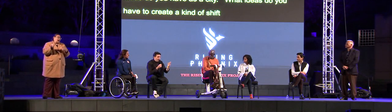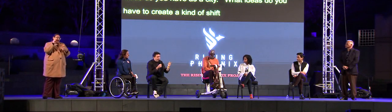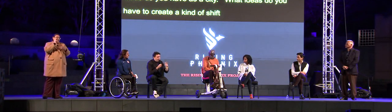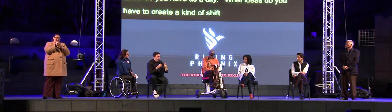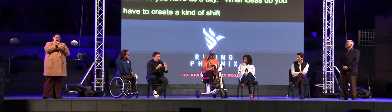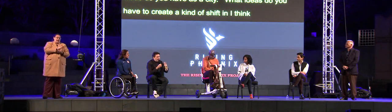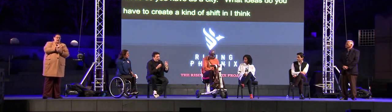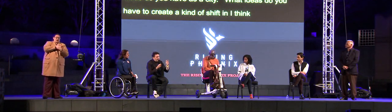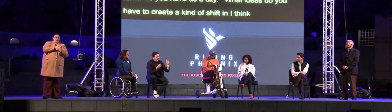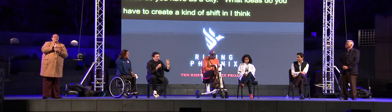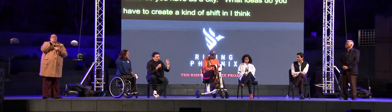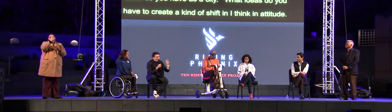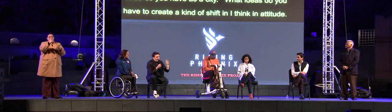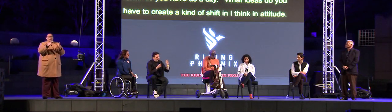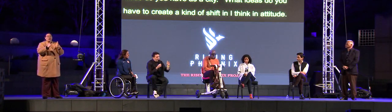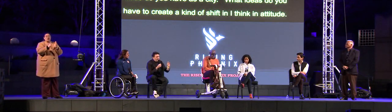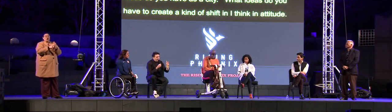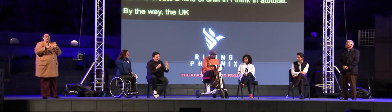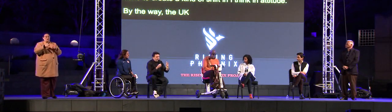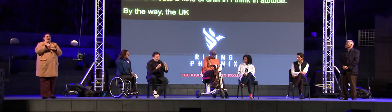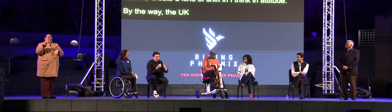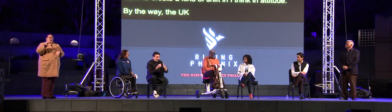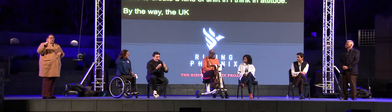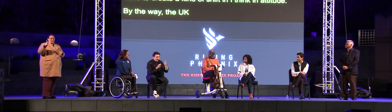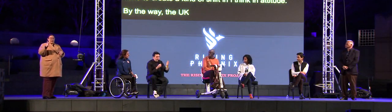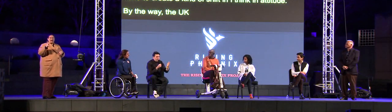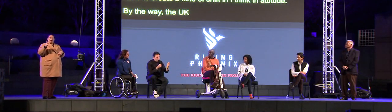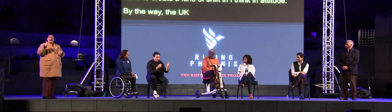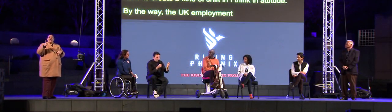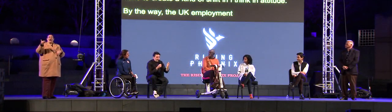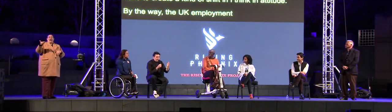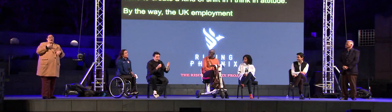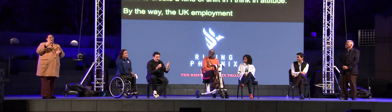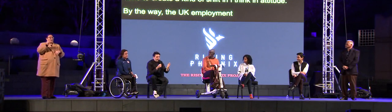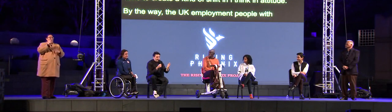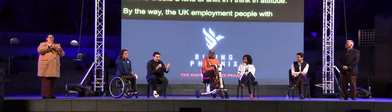By the way, in the UK, employment for people with disability doubled after the Paralympic